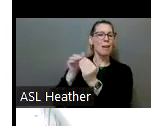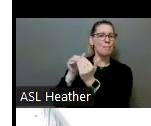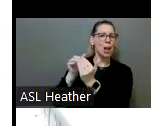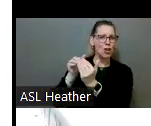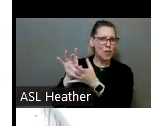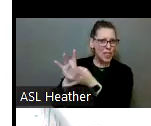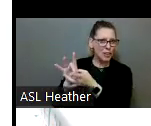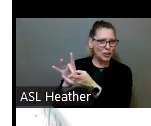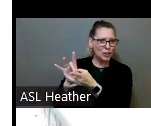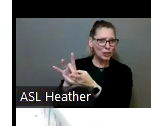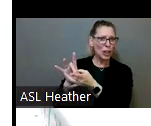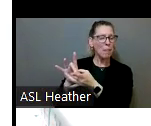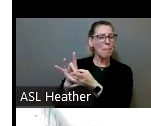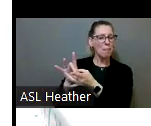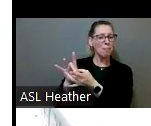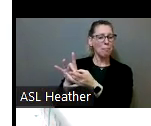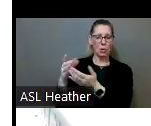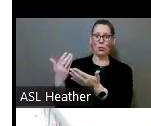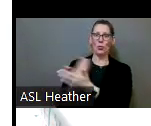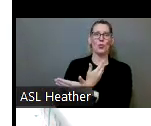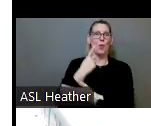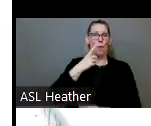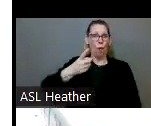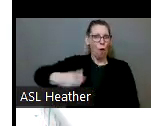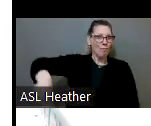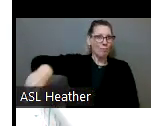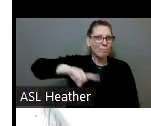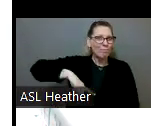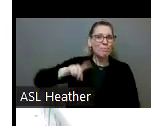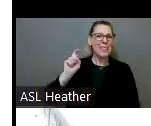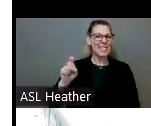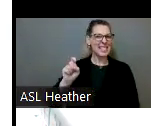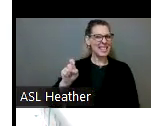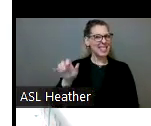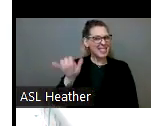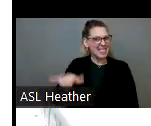that are going to be new to many and that they're going to need as they continue